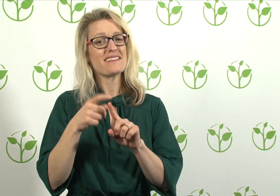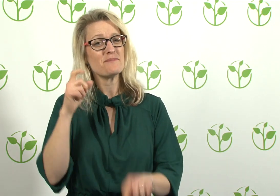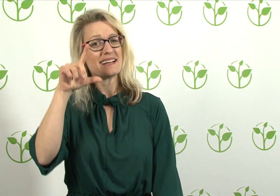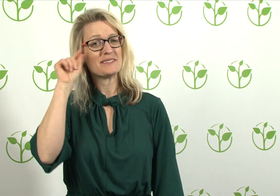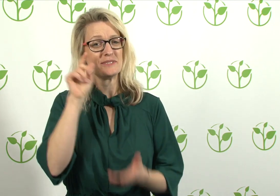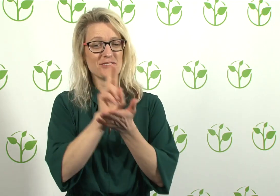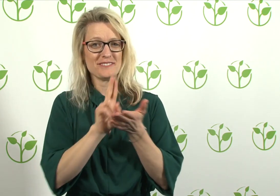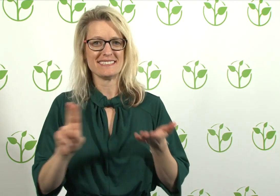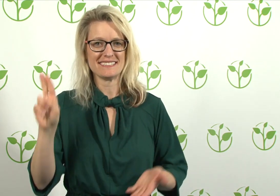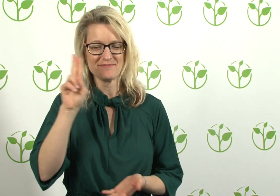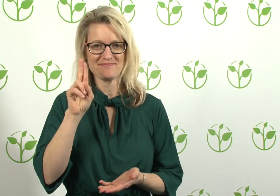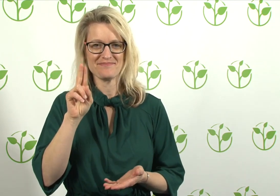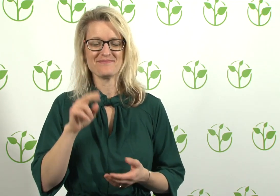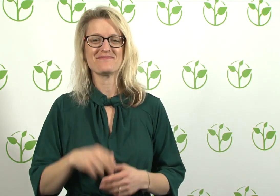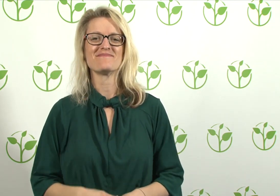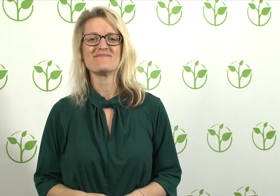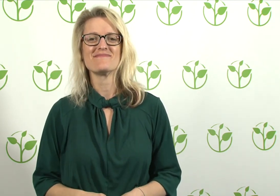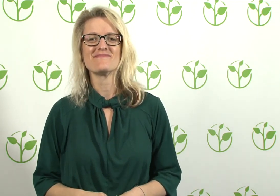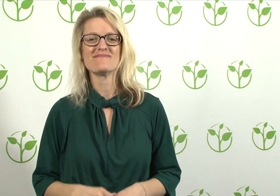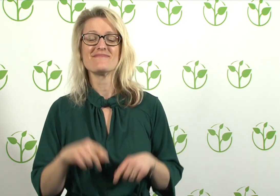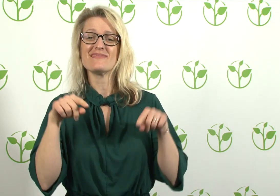Hello, I'm Melissa Malzkuhn.